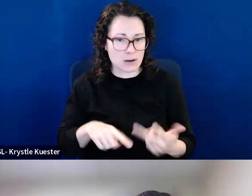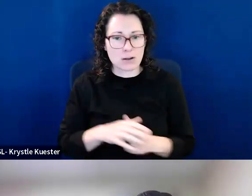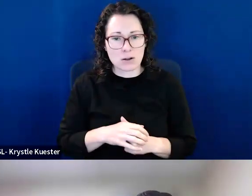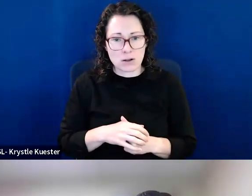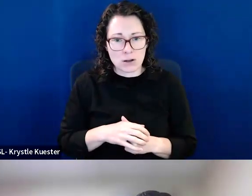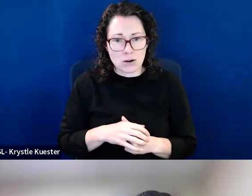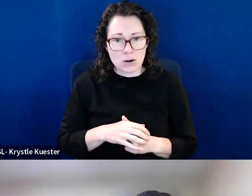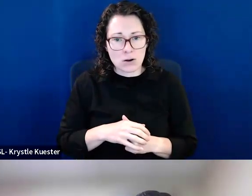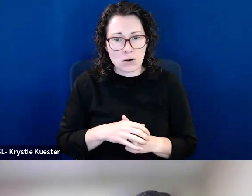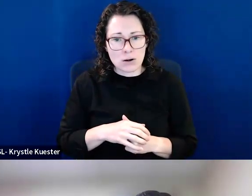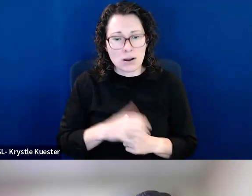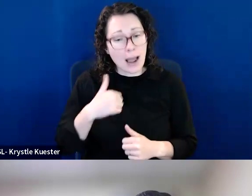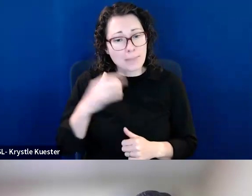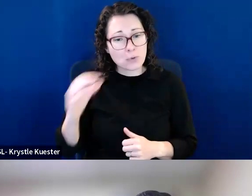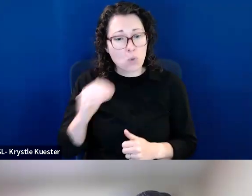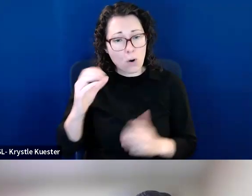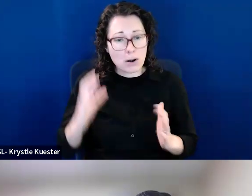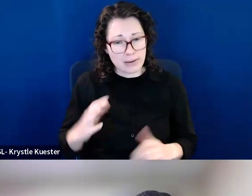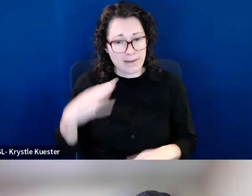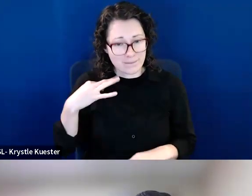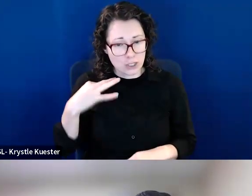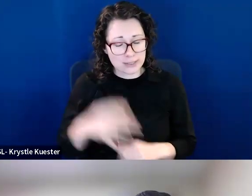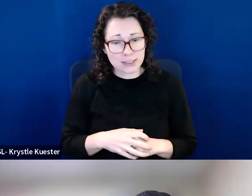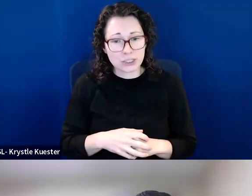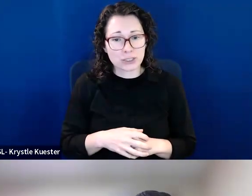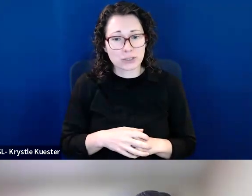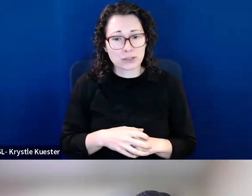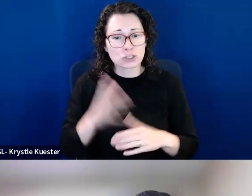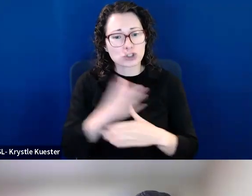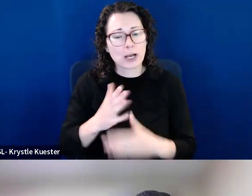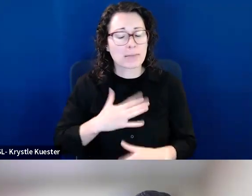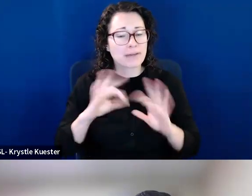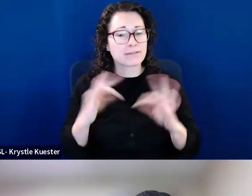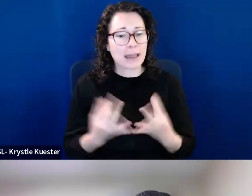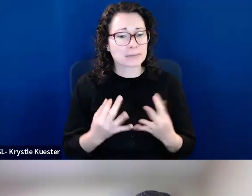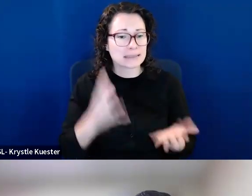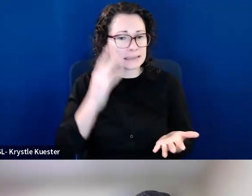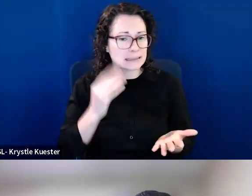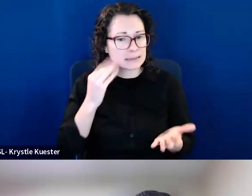uh an Oregon volunteer to share my family's experience.